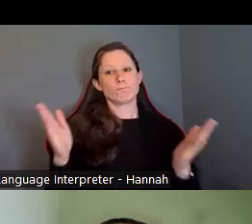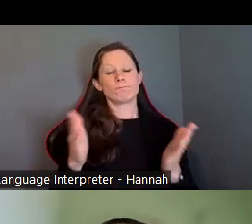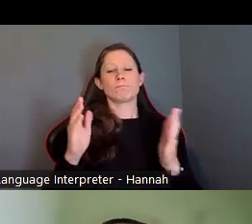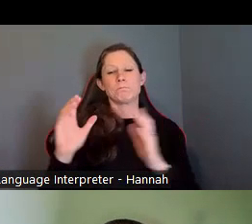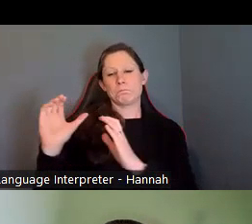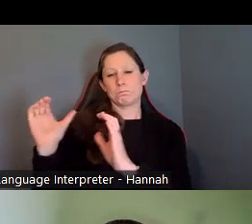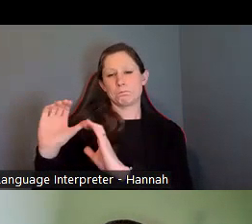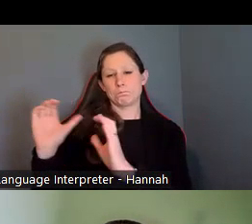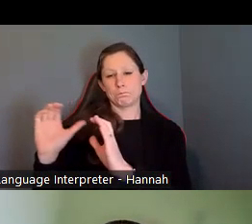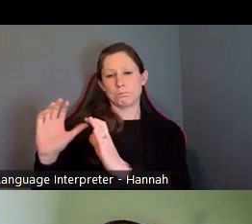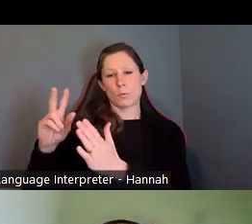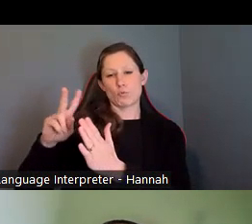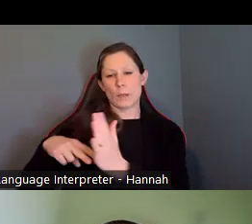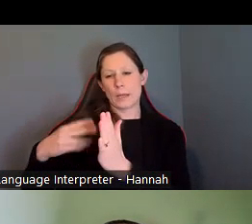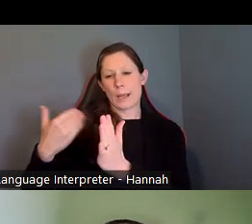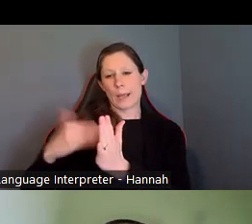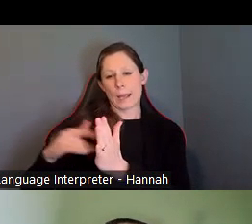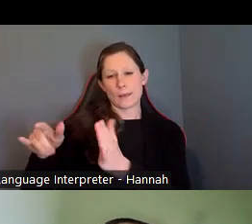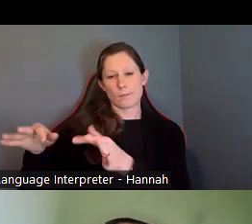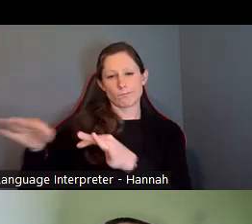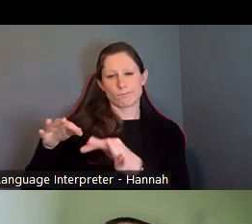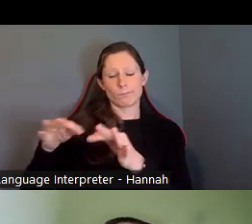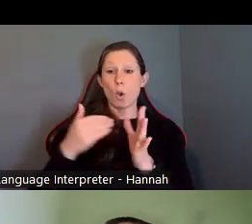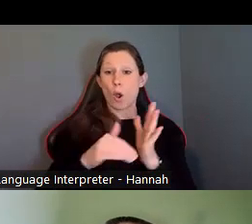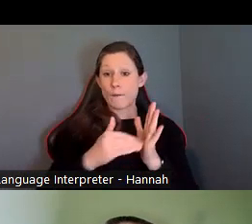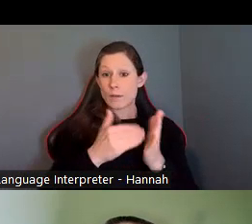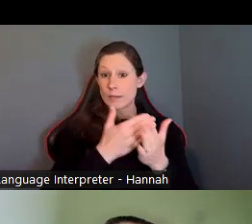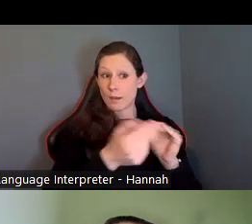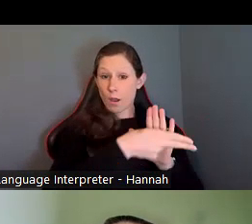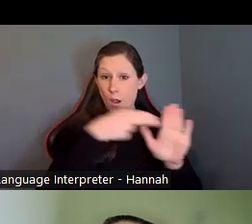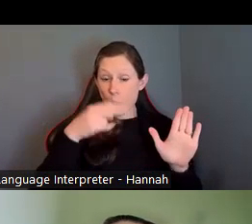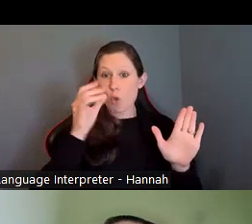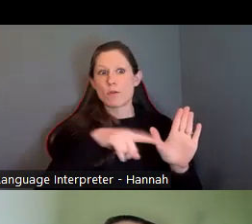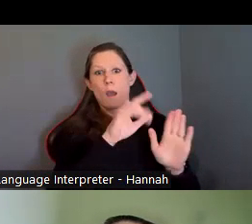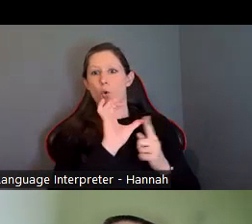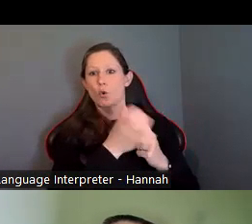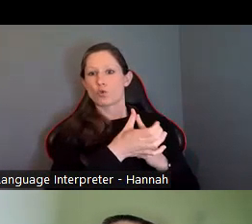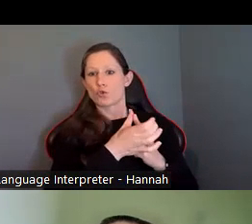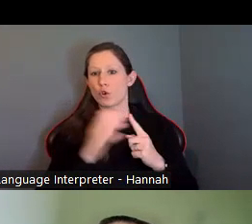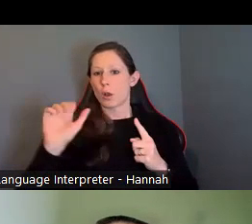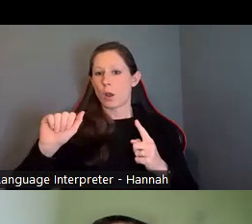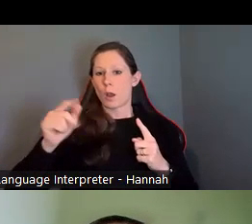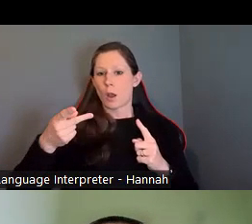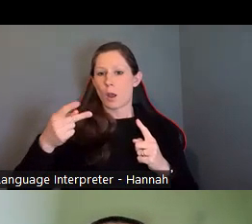So often things get labeled as cultural appropriation when they are really not.